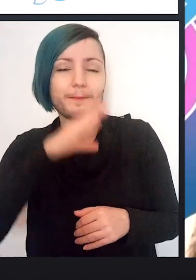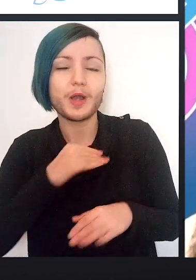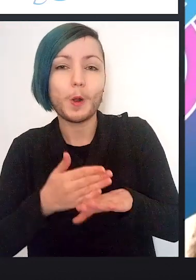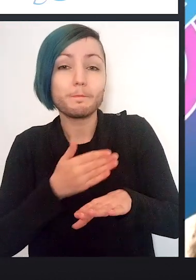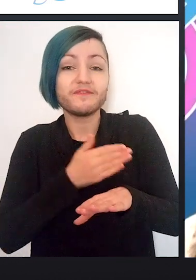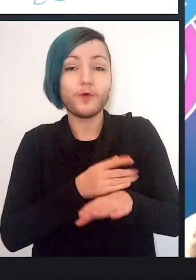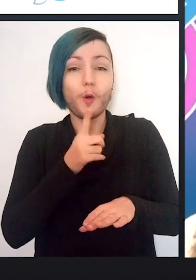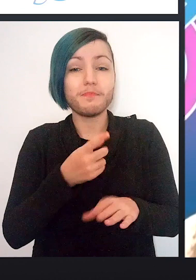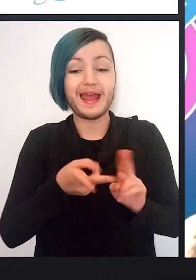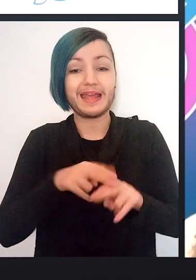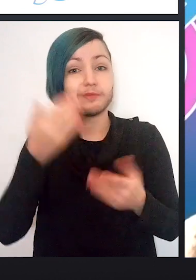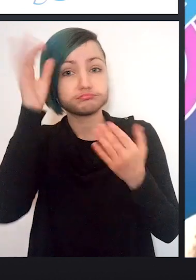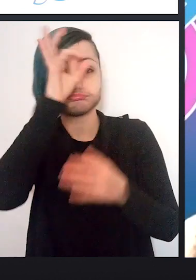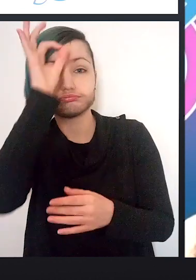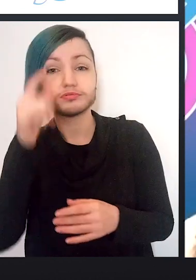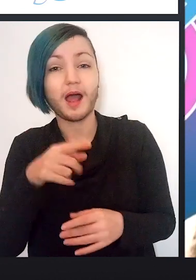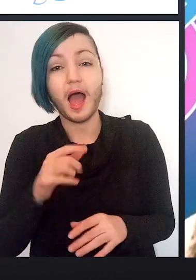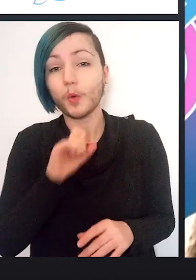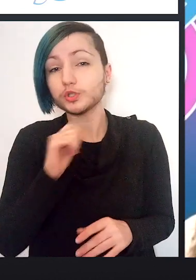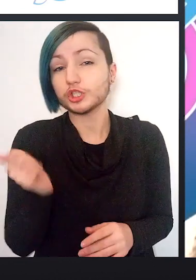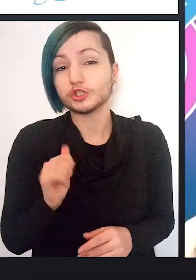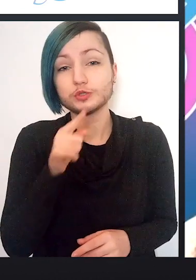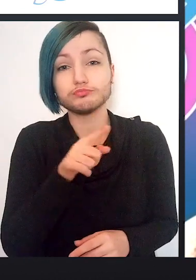I'd have thought you were just a woman who'd had a hysterectomy."